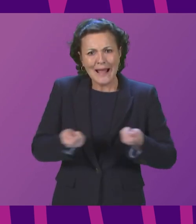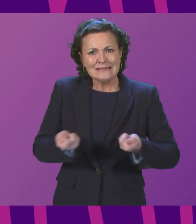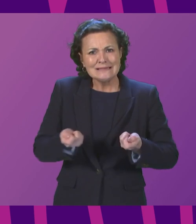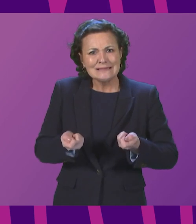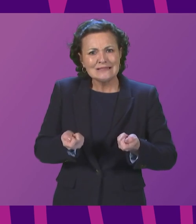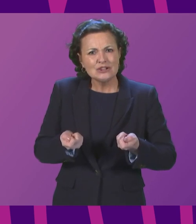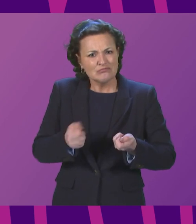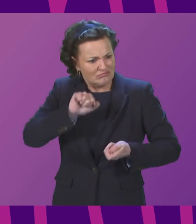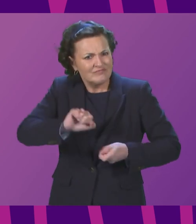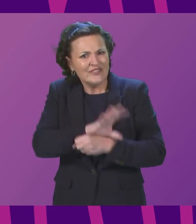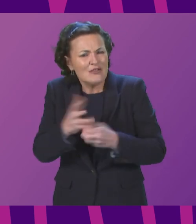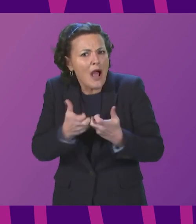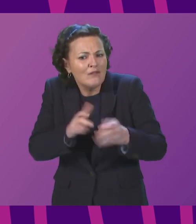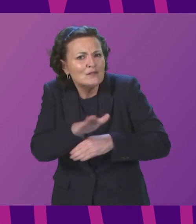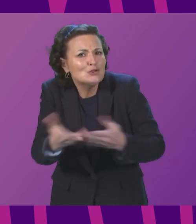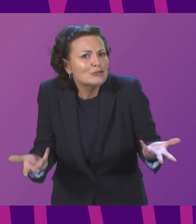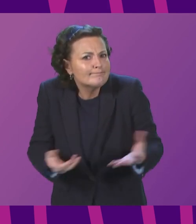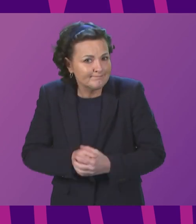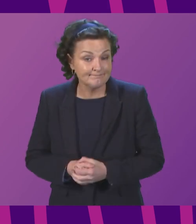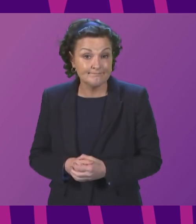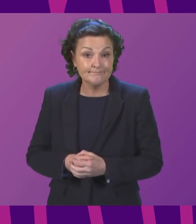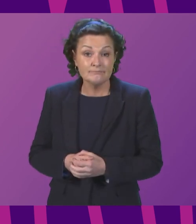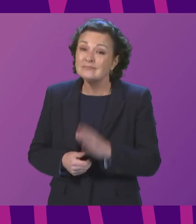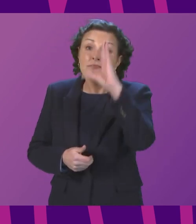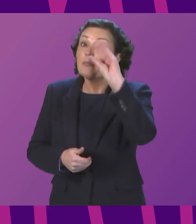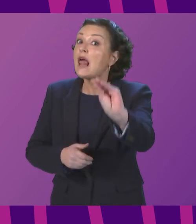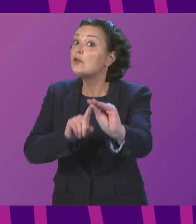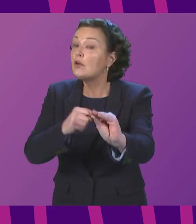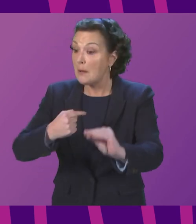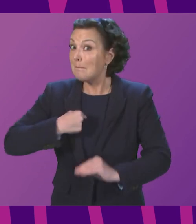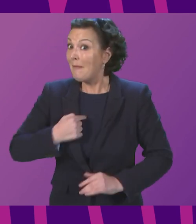At this stage, let me be clear that that does not, in my view, mean giving up on trying